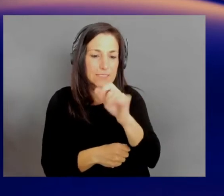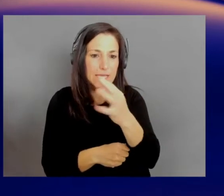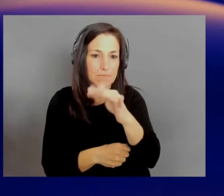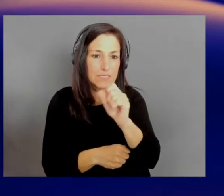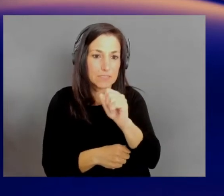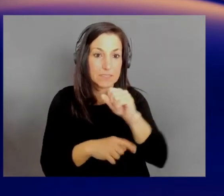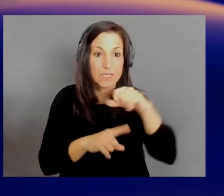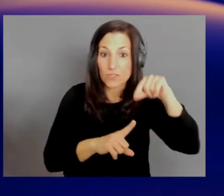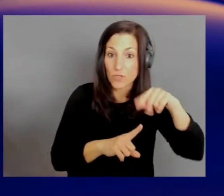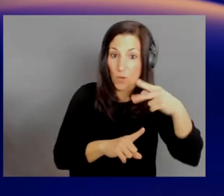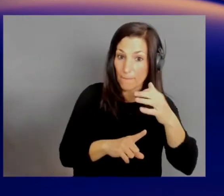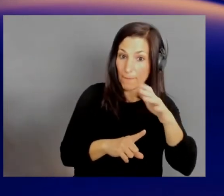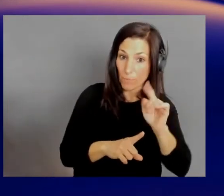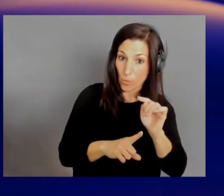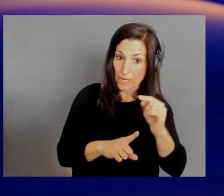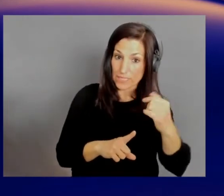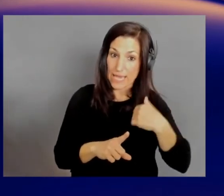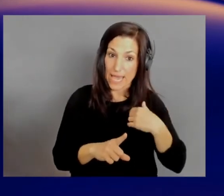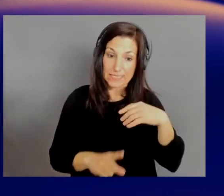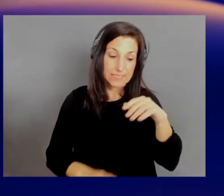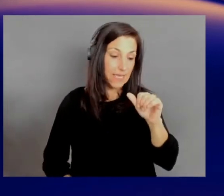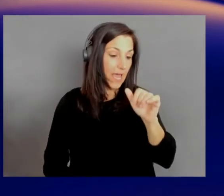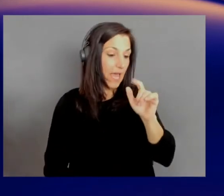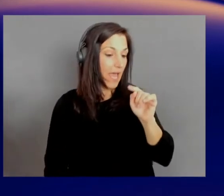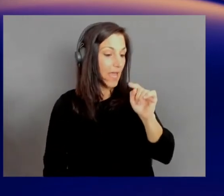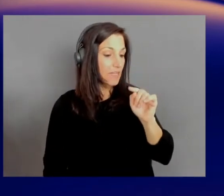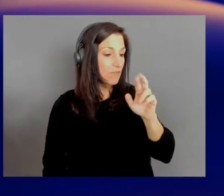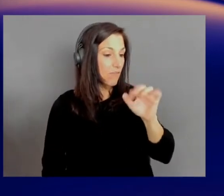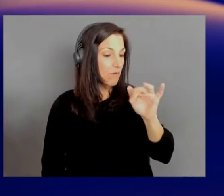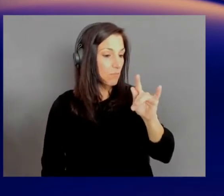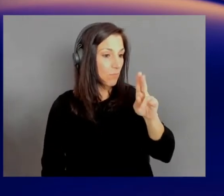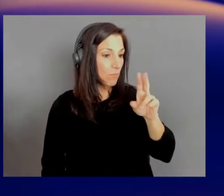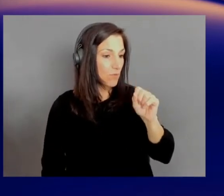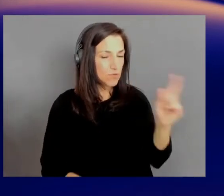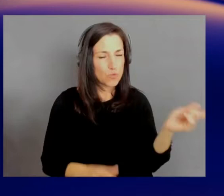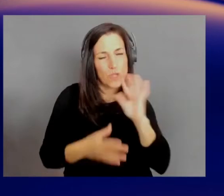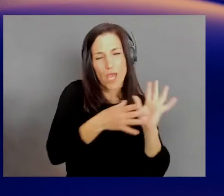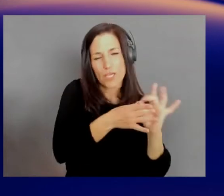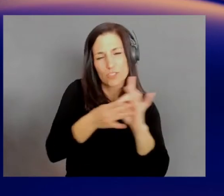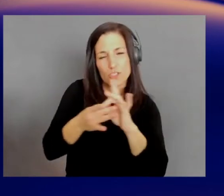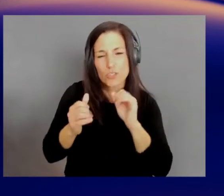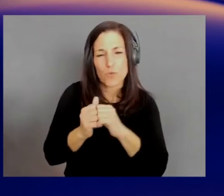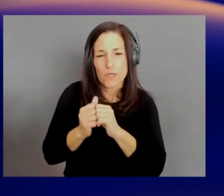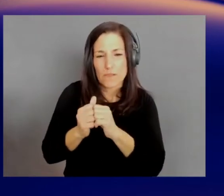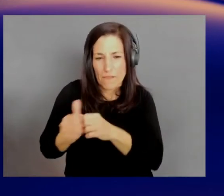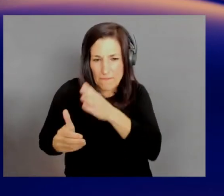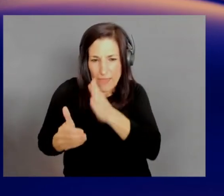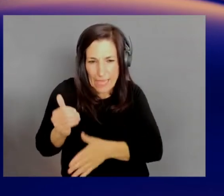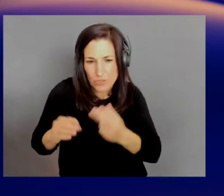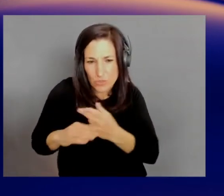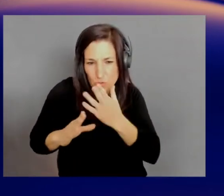And these are things that we associate with the endpoints and users within Pinpoint. And attributes are really used for two things.